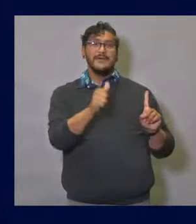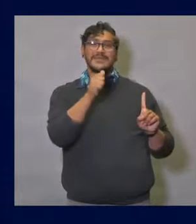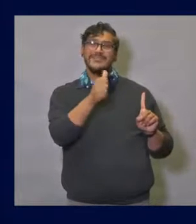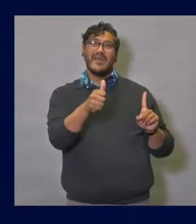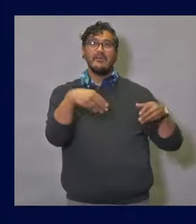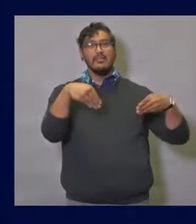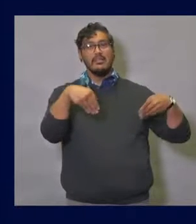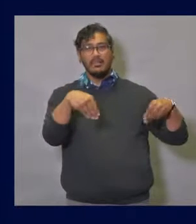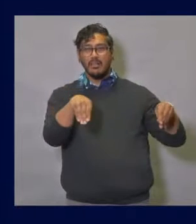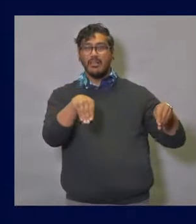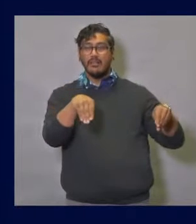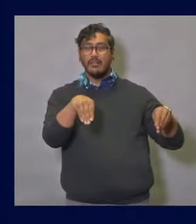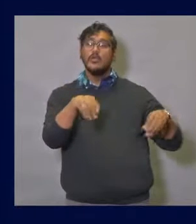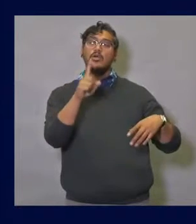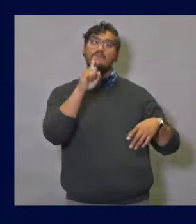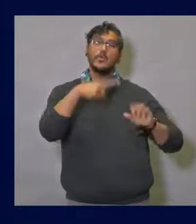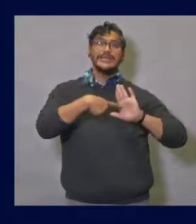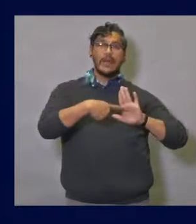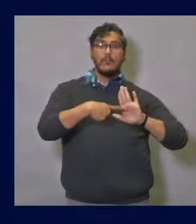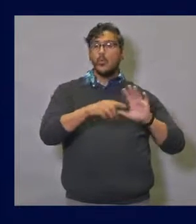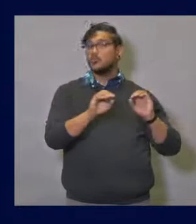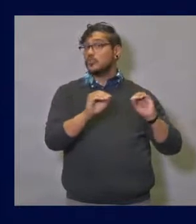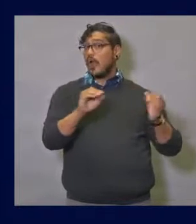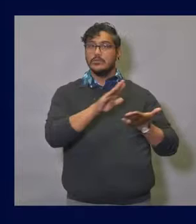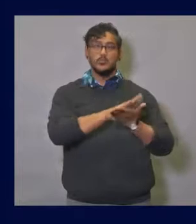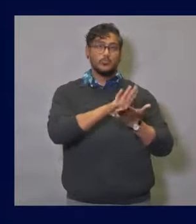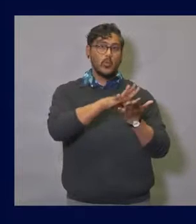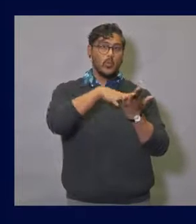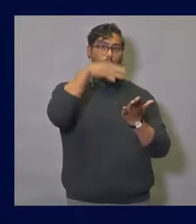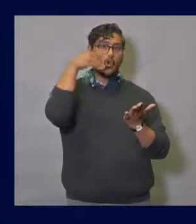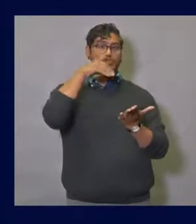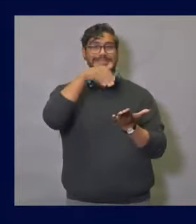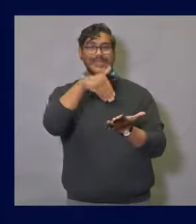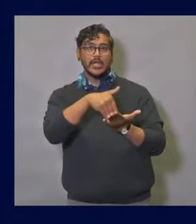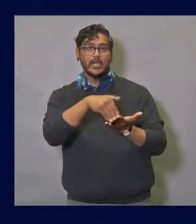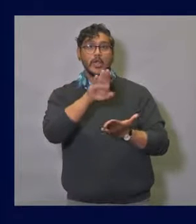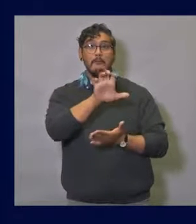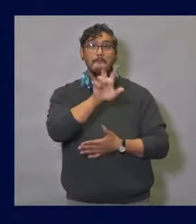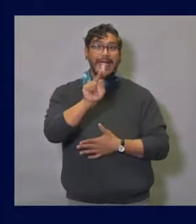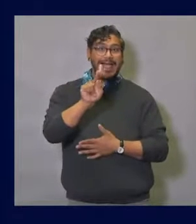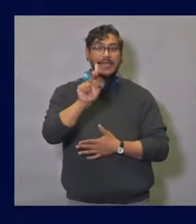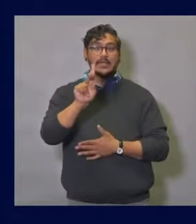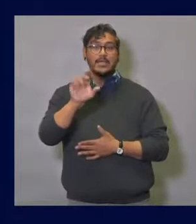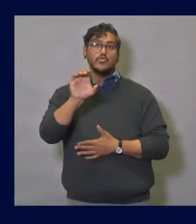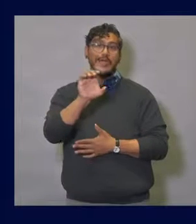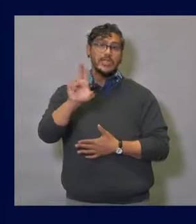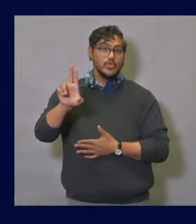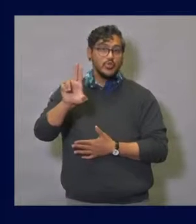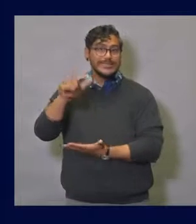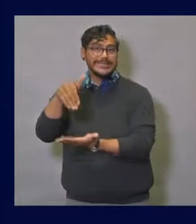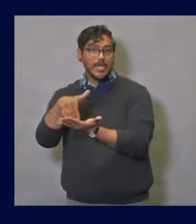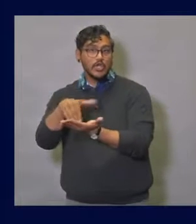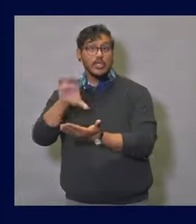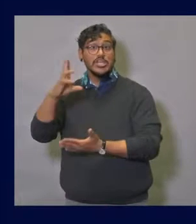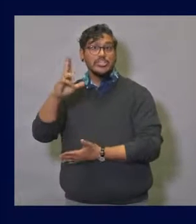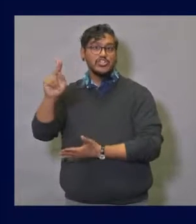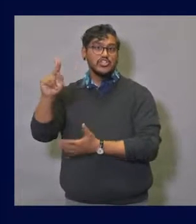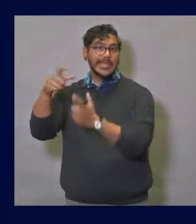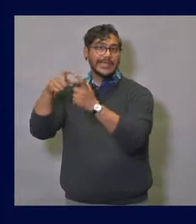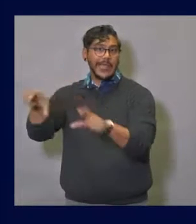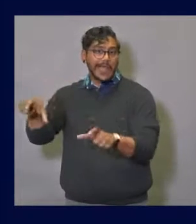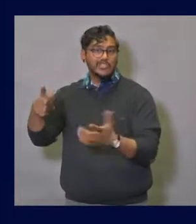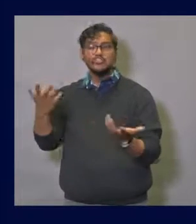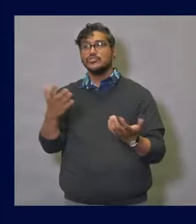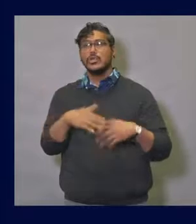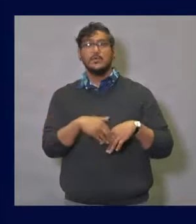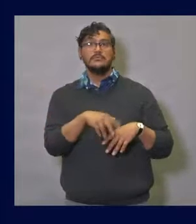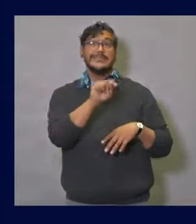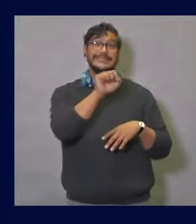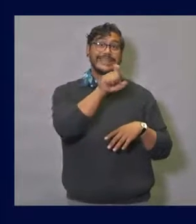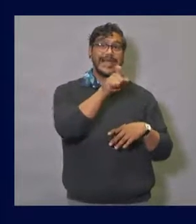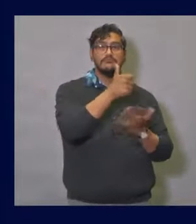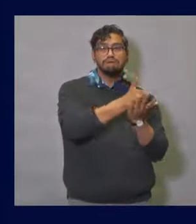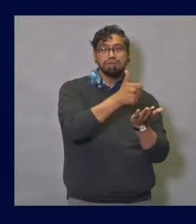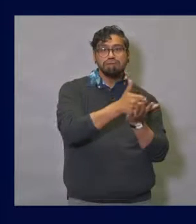BUT ARE NOT YOUR TYPICAL RETAIL